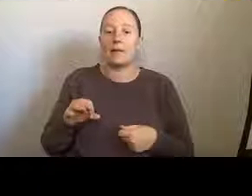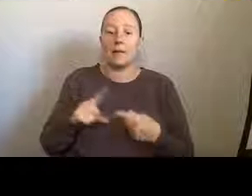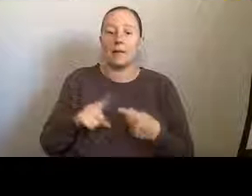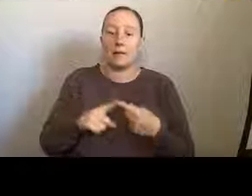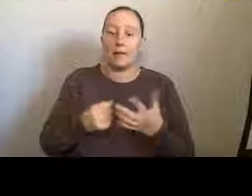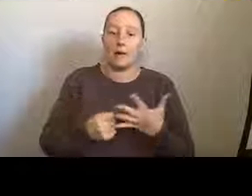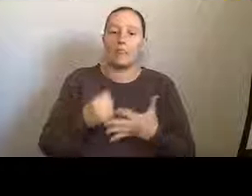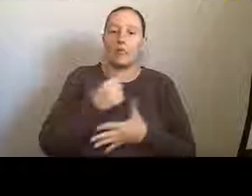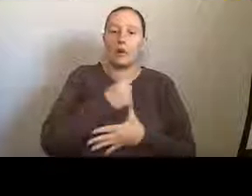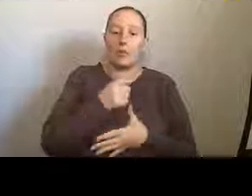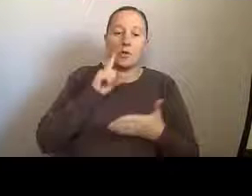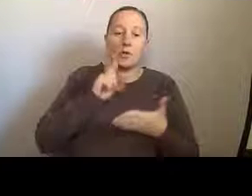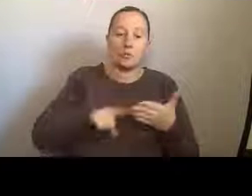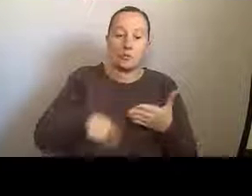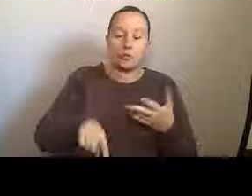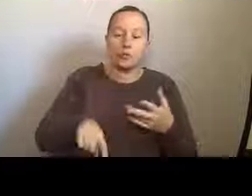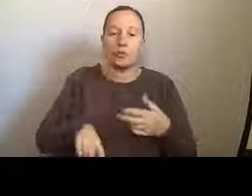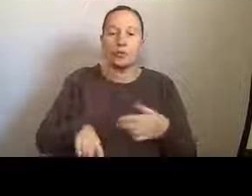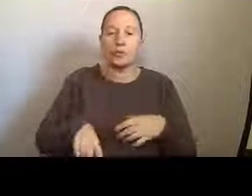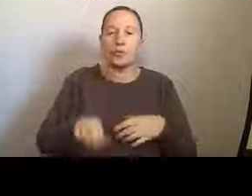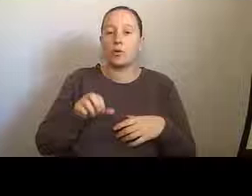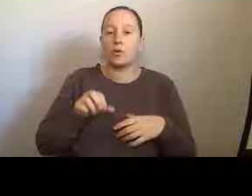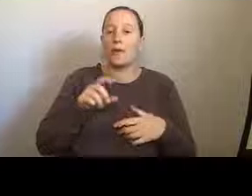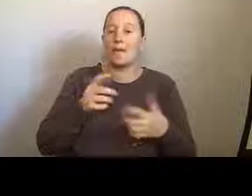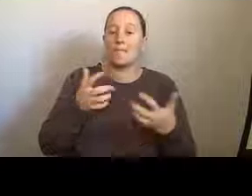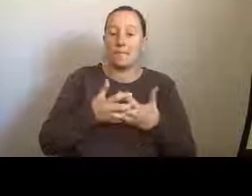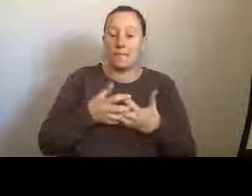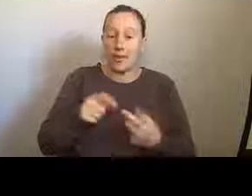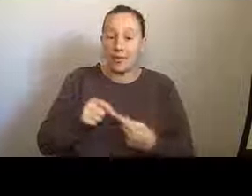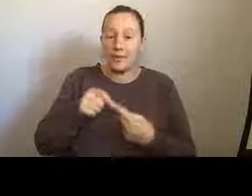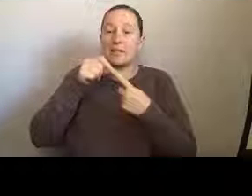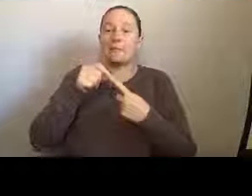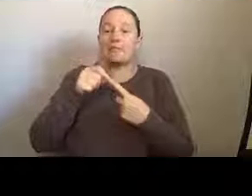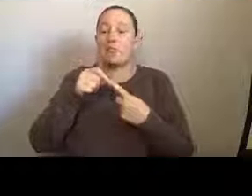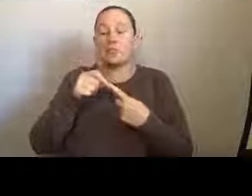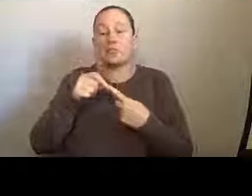for one or more of the exemptions available to you in the common rule,